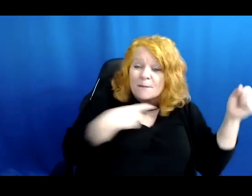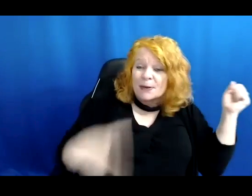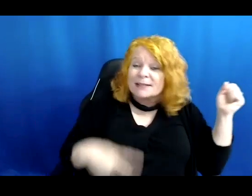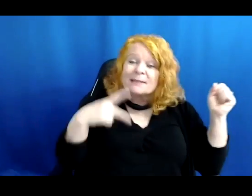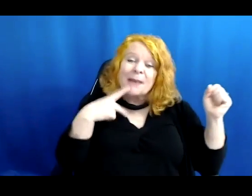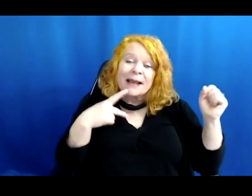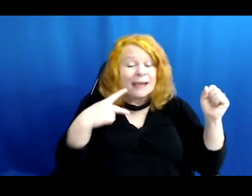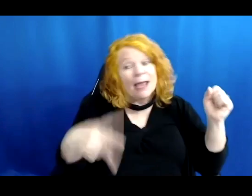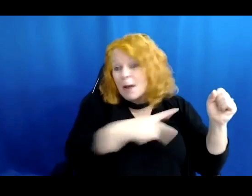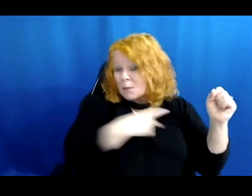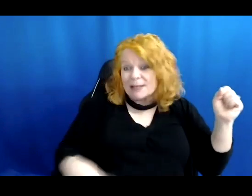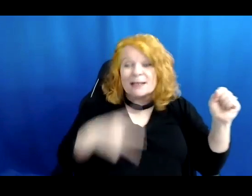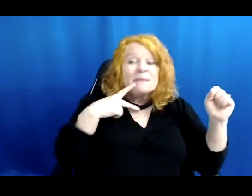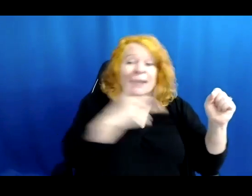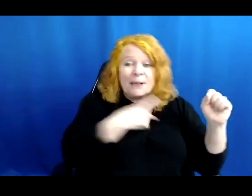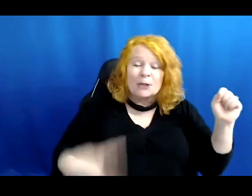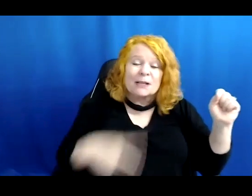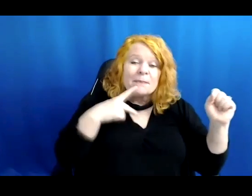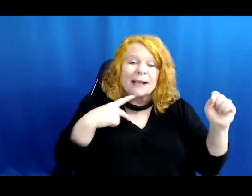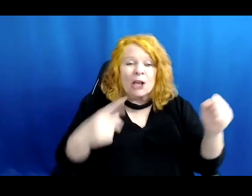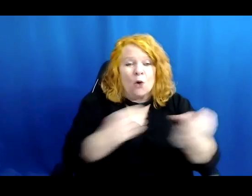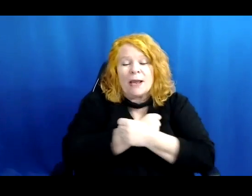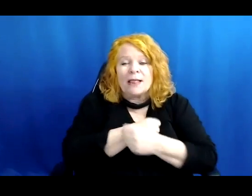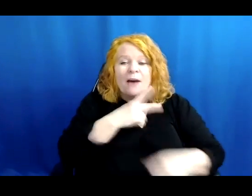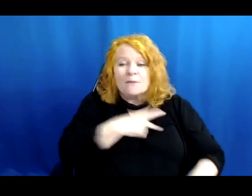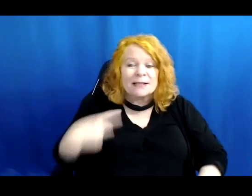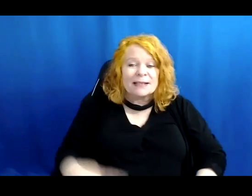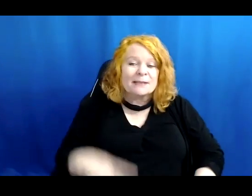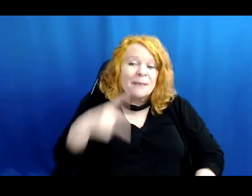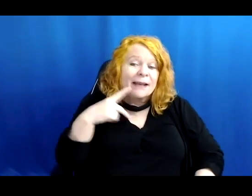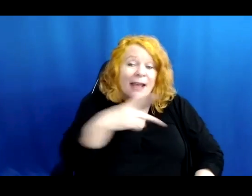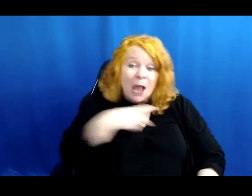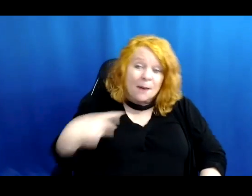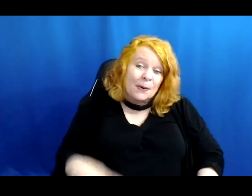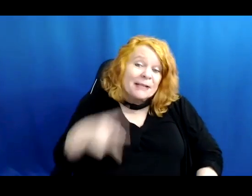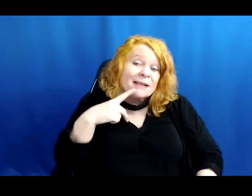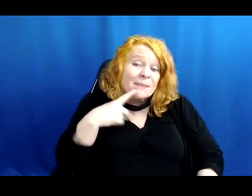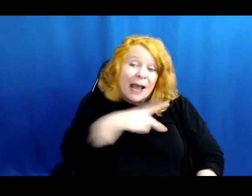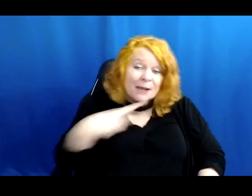Peggy, we love Princess Peggy. Princess Peggy, Princess Peggy, we love Princess Peggy.